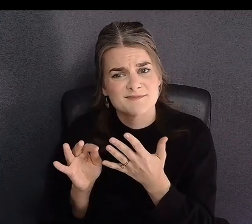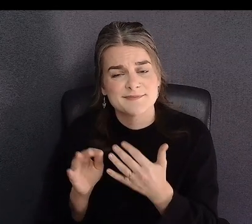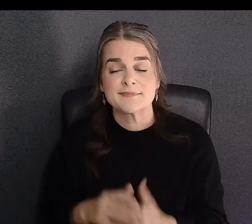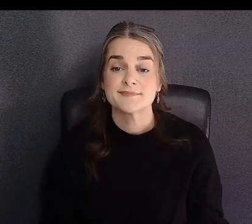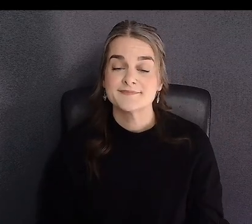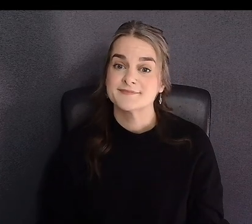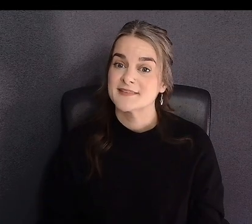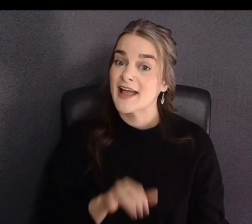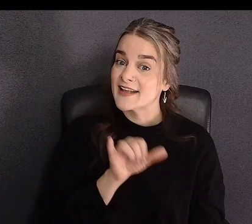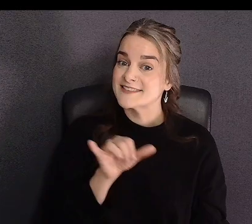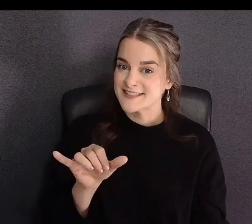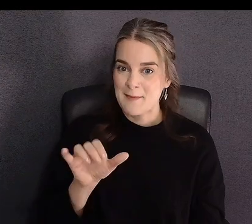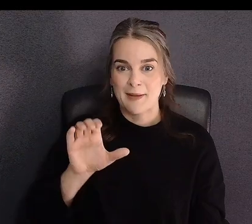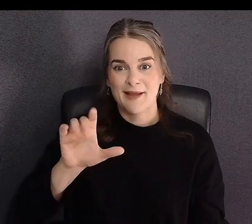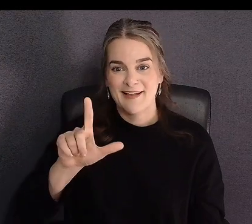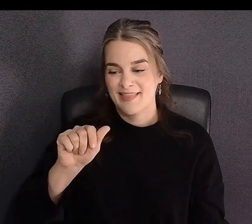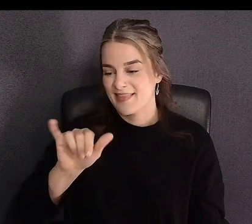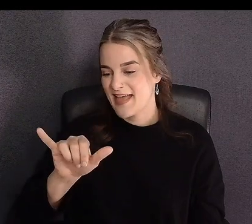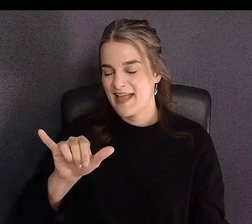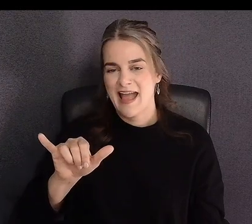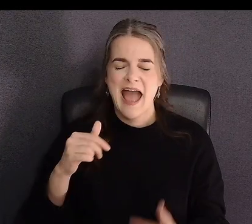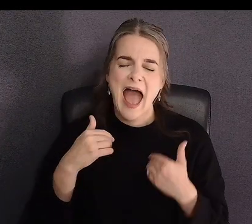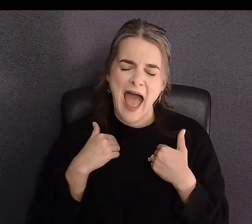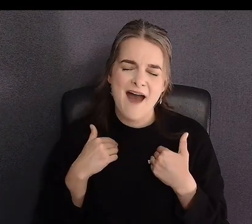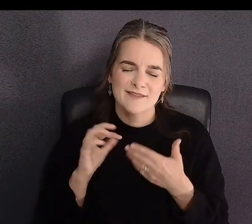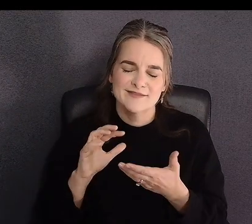There's a little bit of a steeper learning curve sometimes.